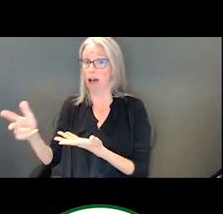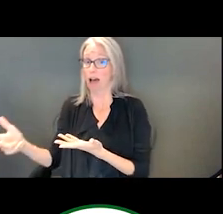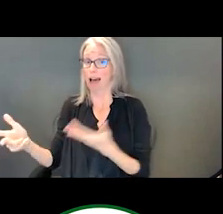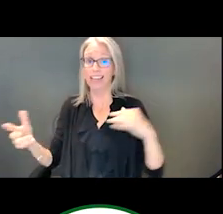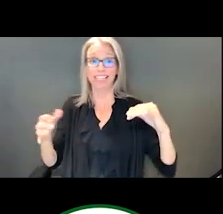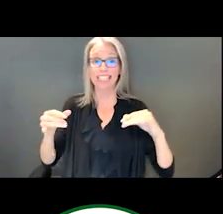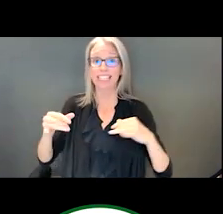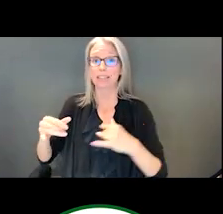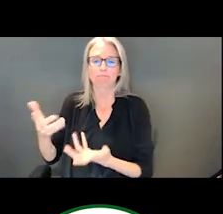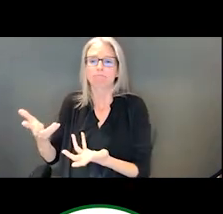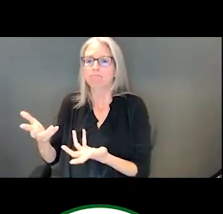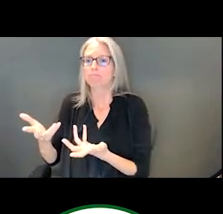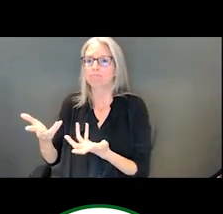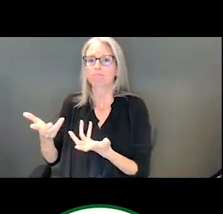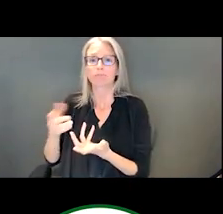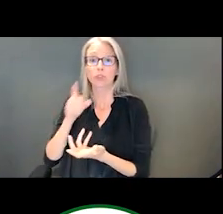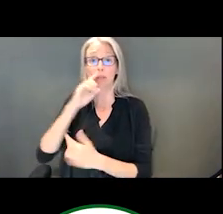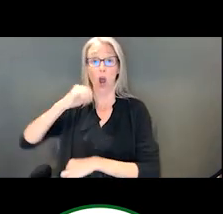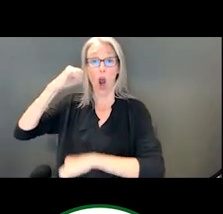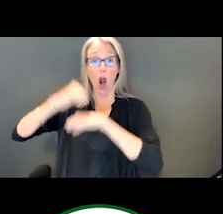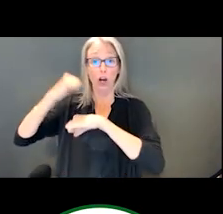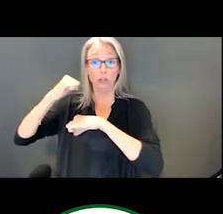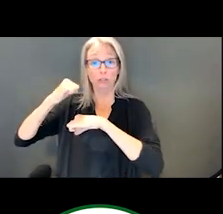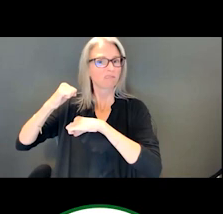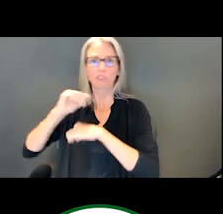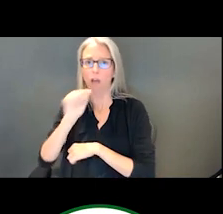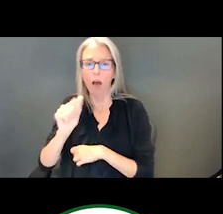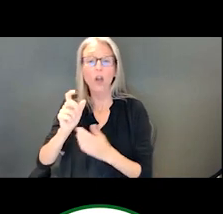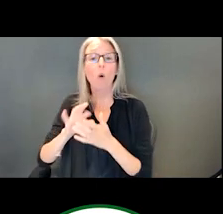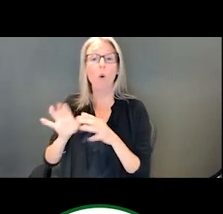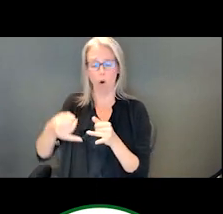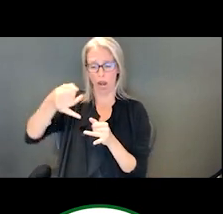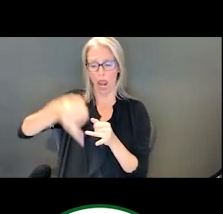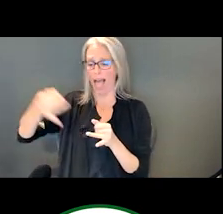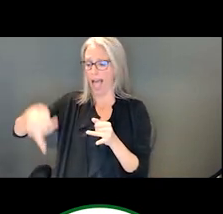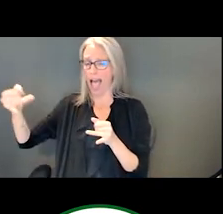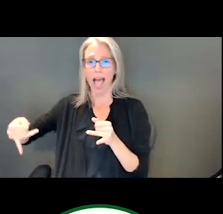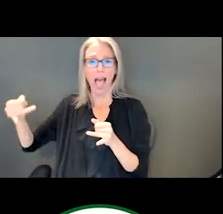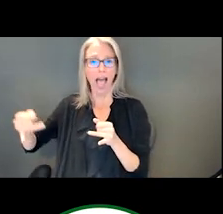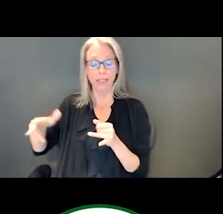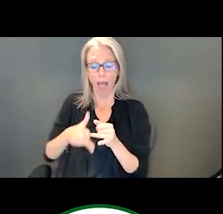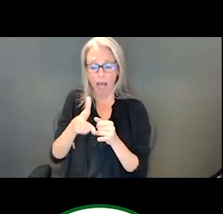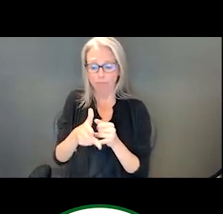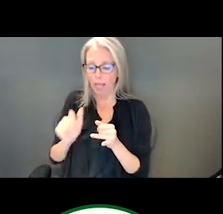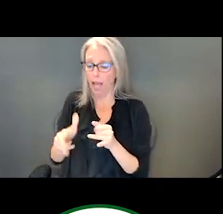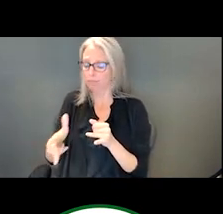but if it becomes busy, then it leaves, it means there isn't enough space for someone who needs a wheelchair accessible space.